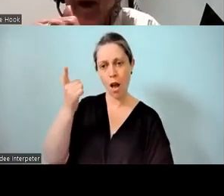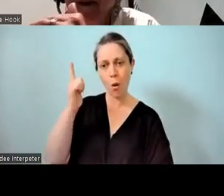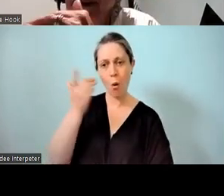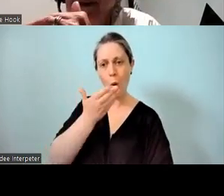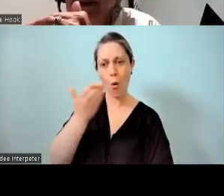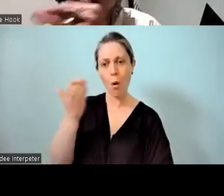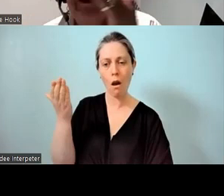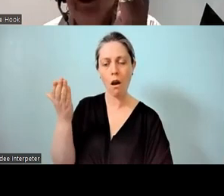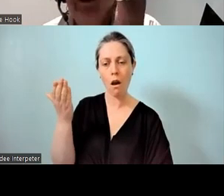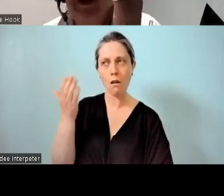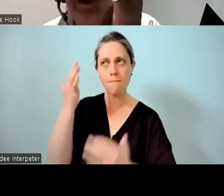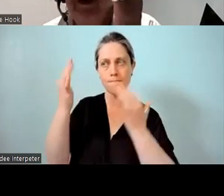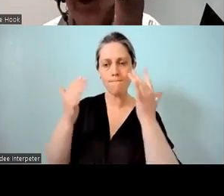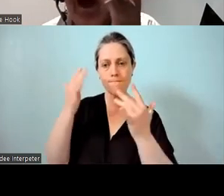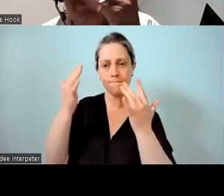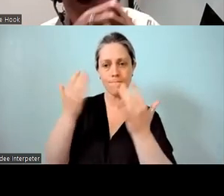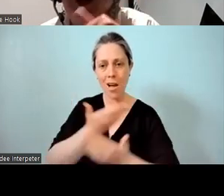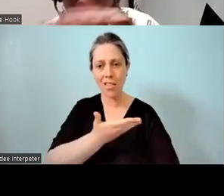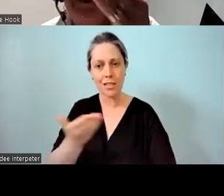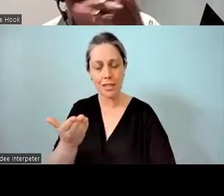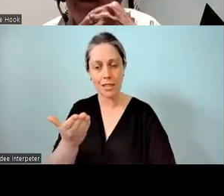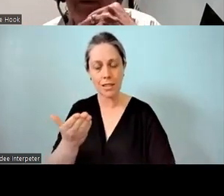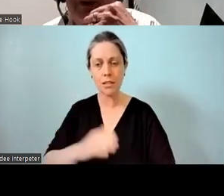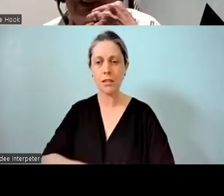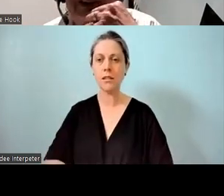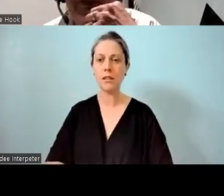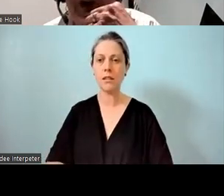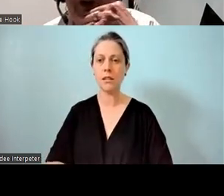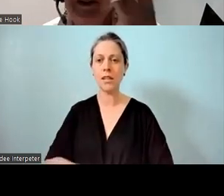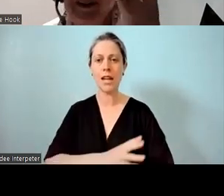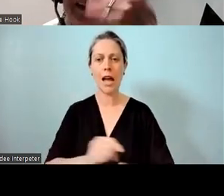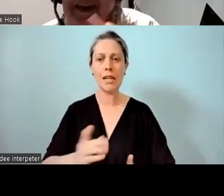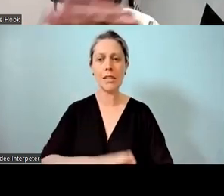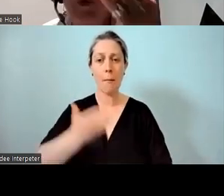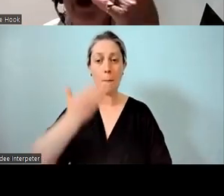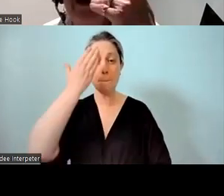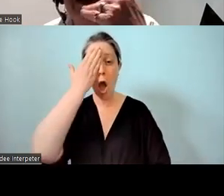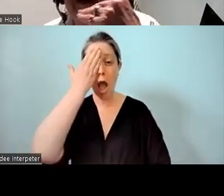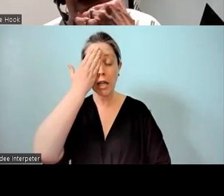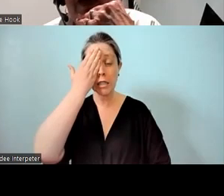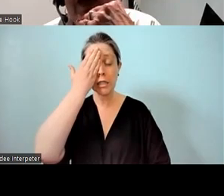about this to be challenging. Some preconceived notions that get in the way.